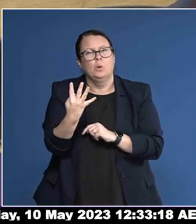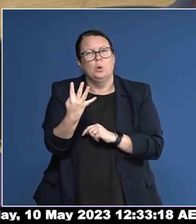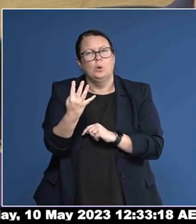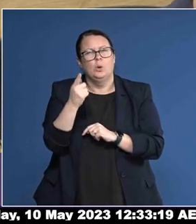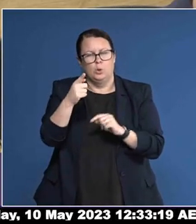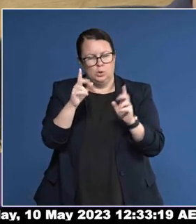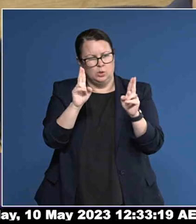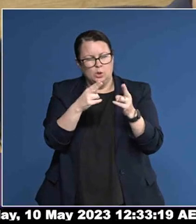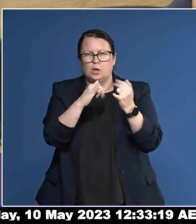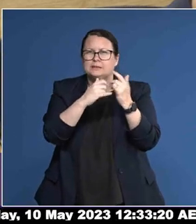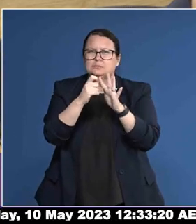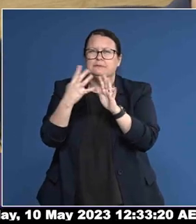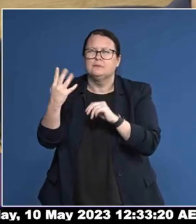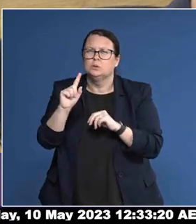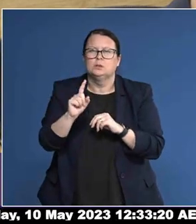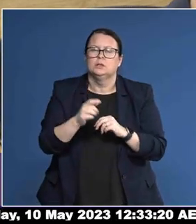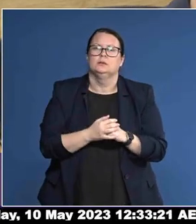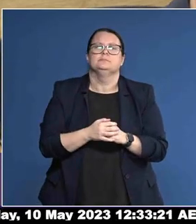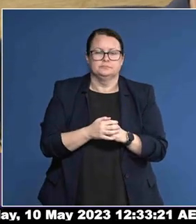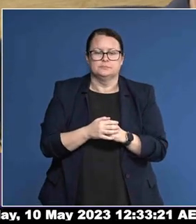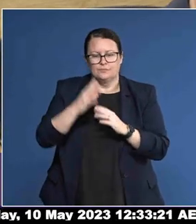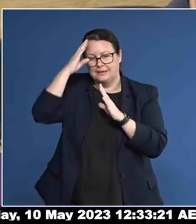Yeah, SP4 is an Education report to police for child harm.